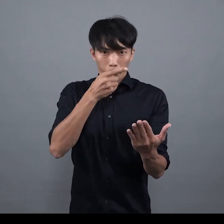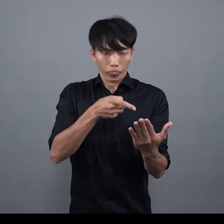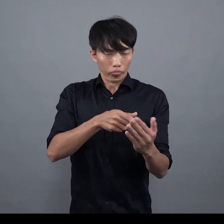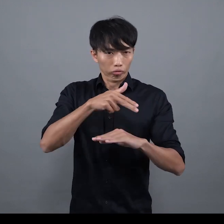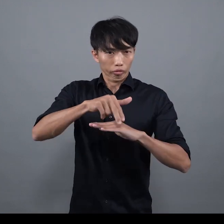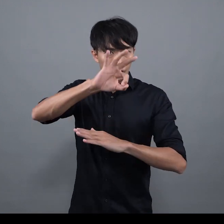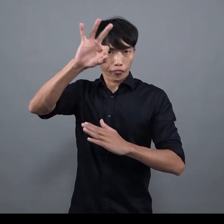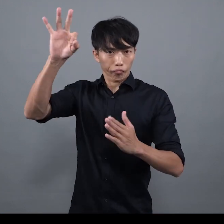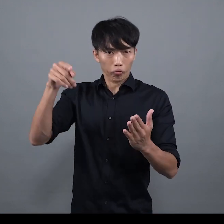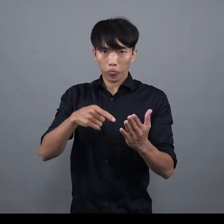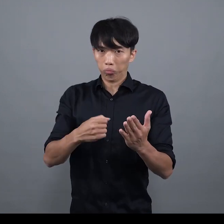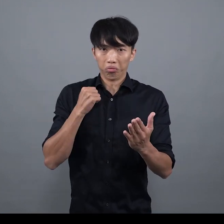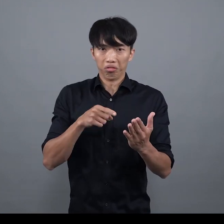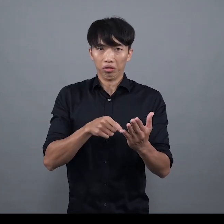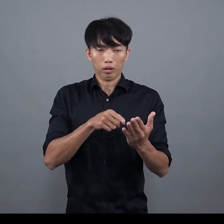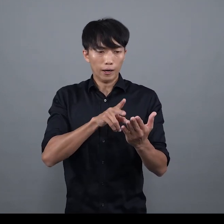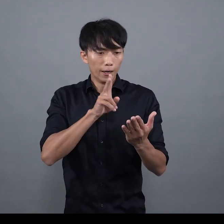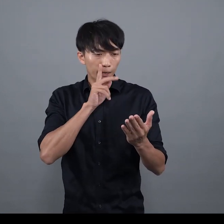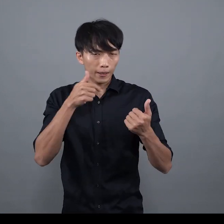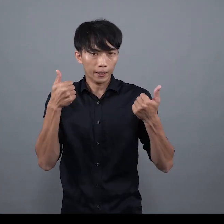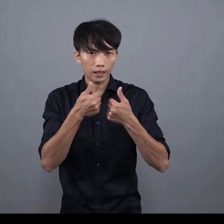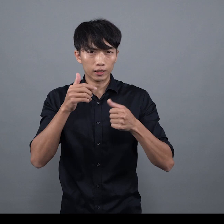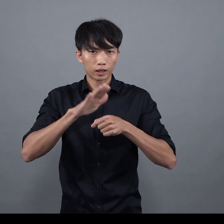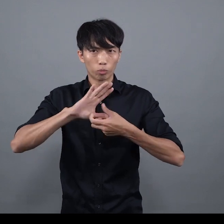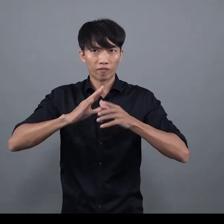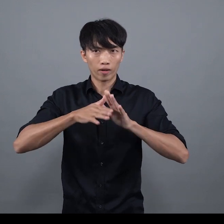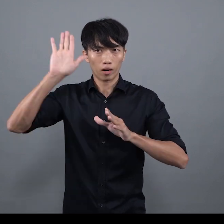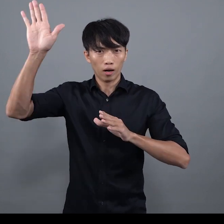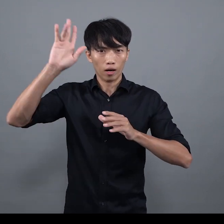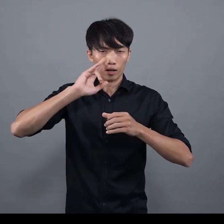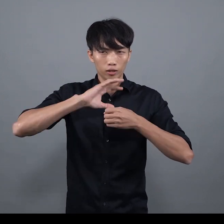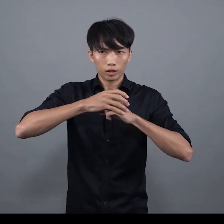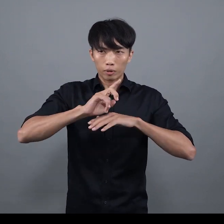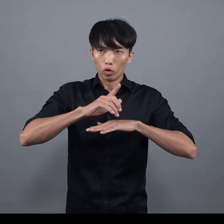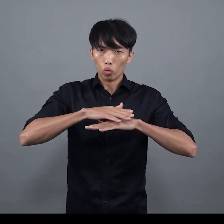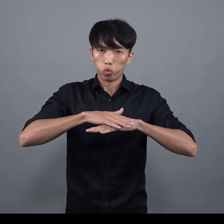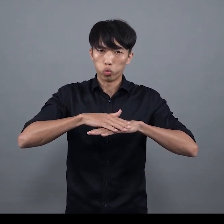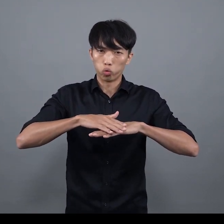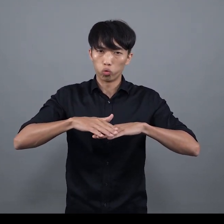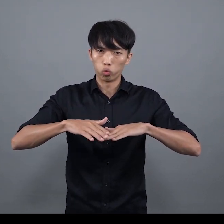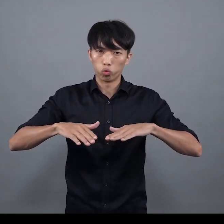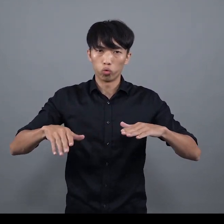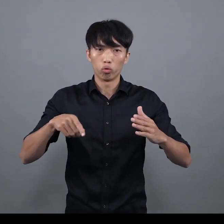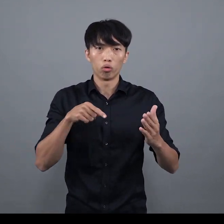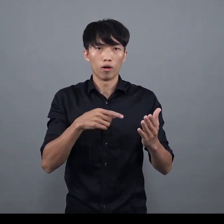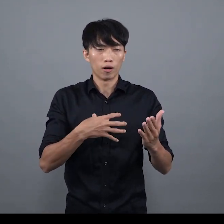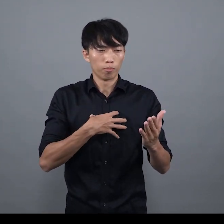It’s difficult to put into words but it felt like suddenly stepping into a kind of ‘wa’, or Japanese sense of harmony